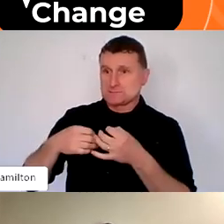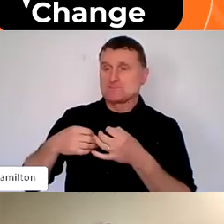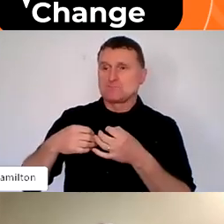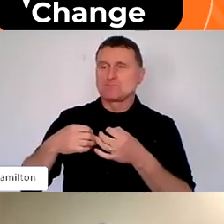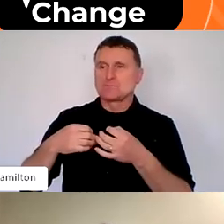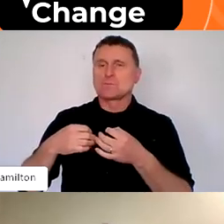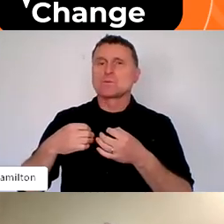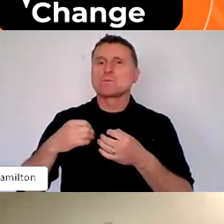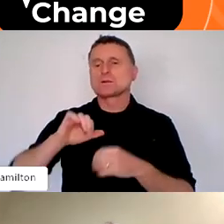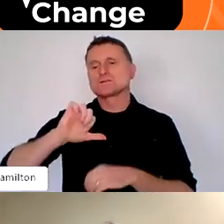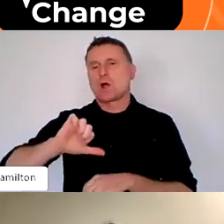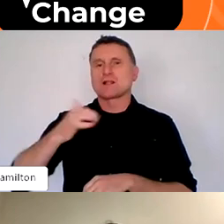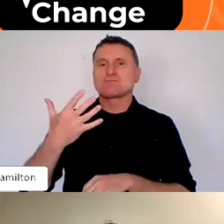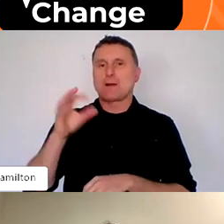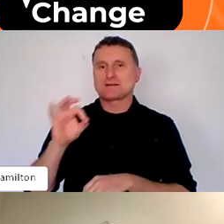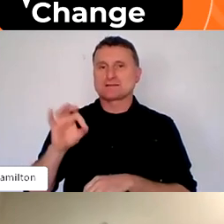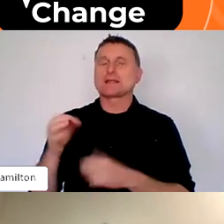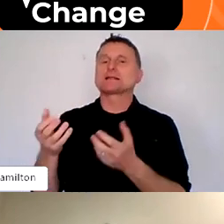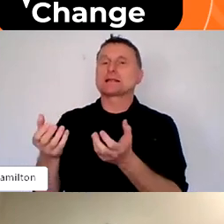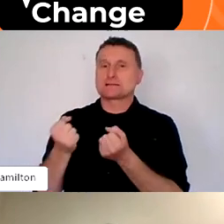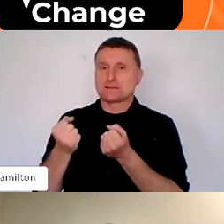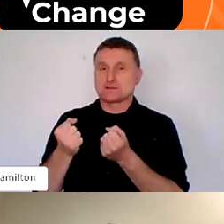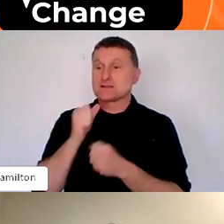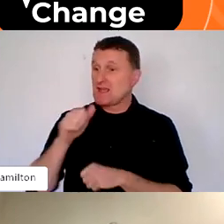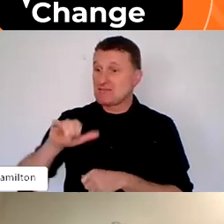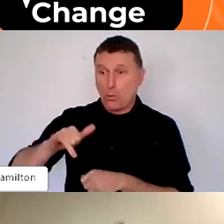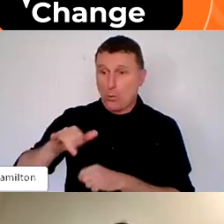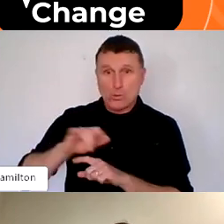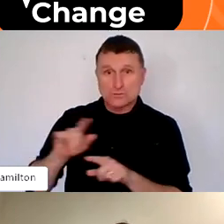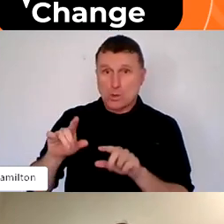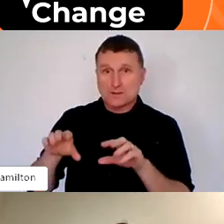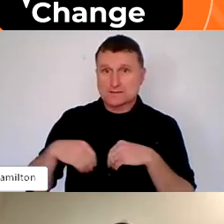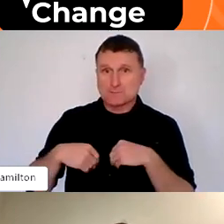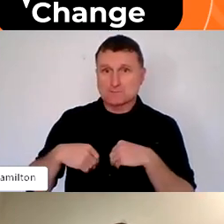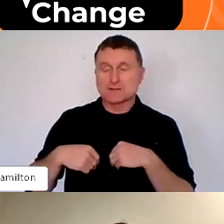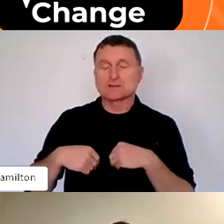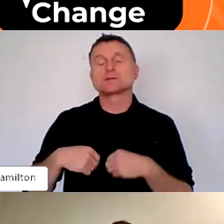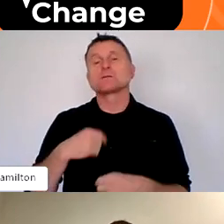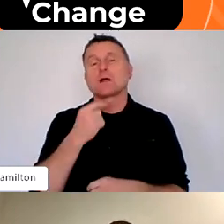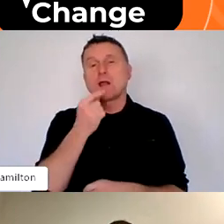accepted. And the ORS isn't accepted, it's likely that the high health